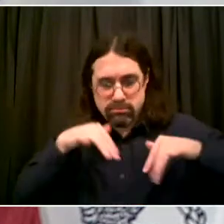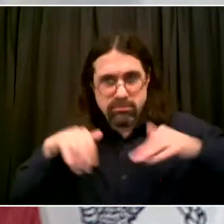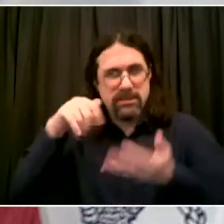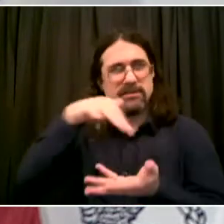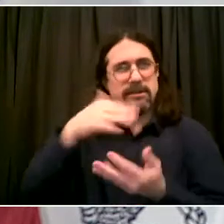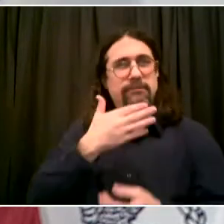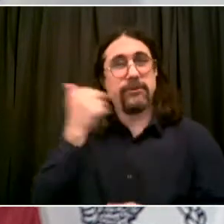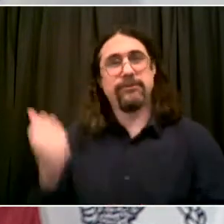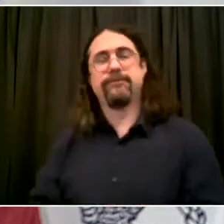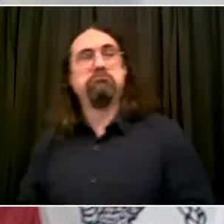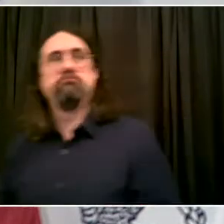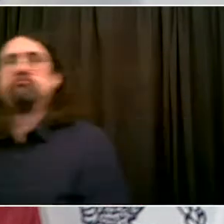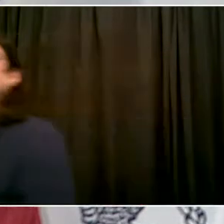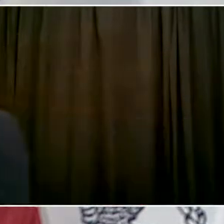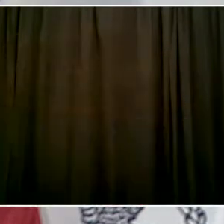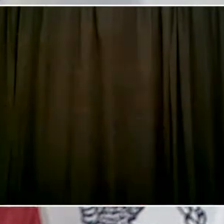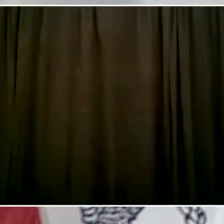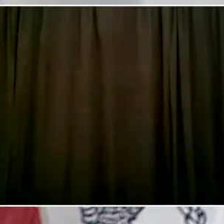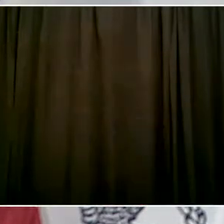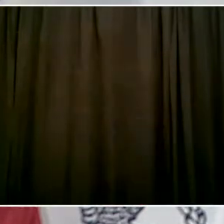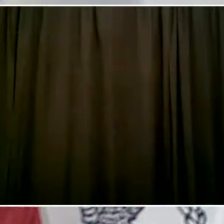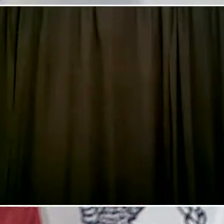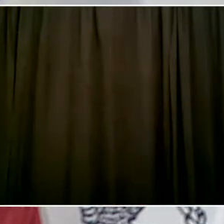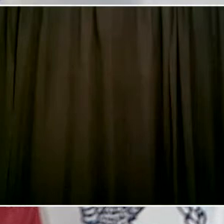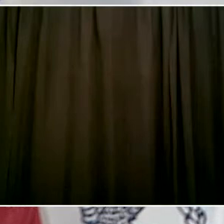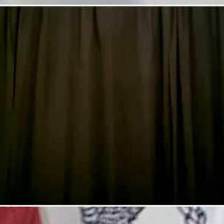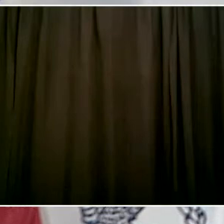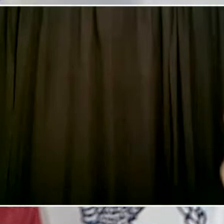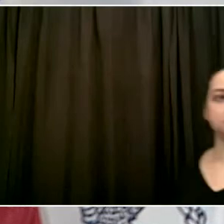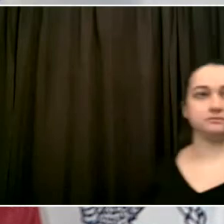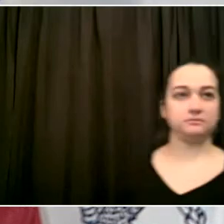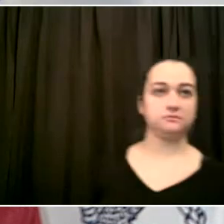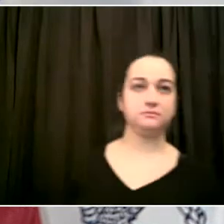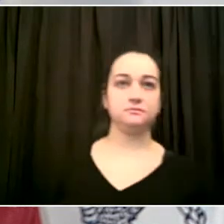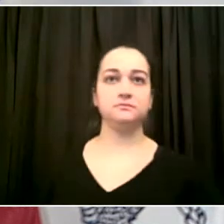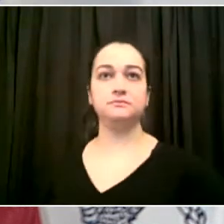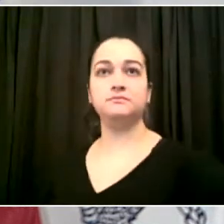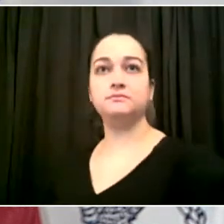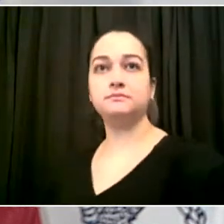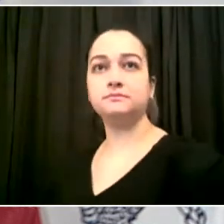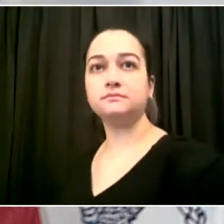BECAUSE IT IS A CHALLENGING BATTLE IN PUBLIC HEALTH AS A TEAM ACTIVITY AND WE REALLY DO WANT ALL TEAM MEMBERS TO BE WORKING TOGETHER.